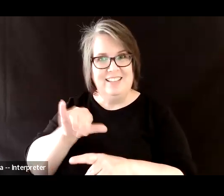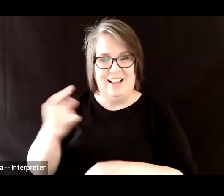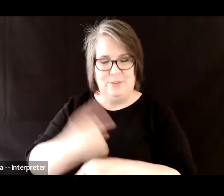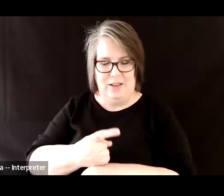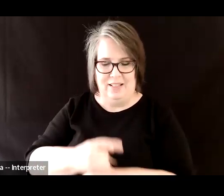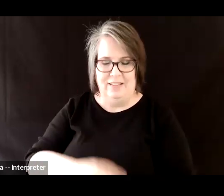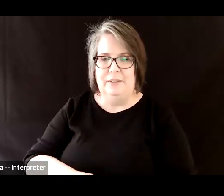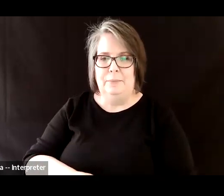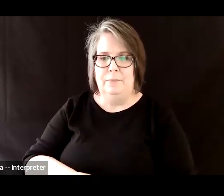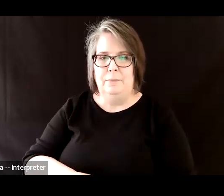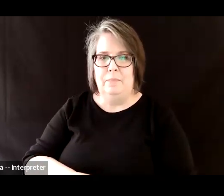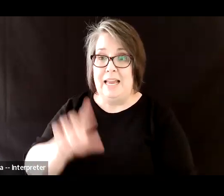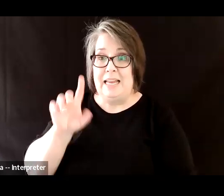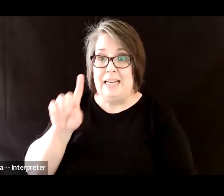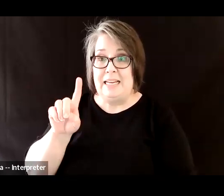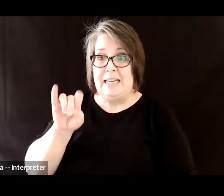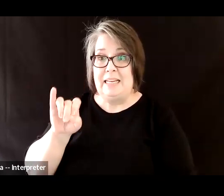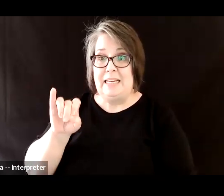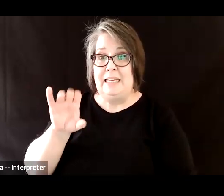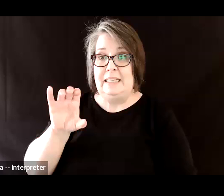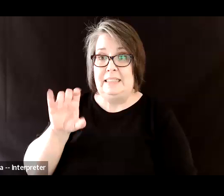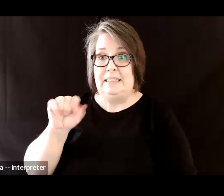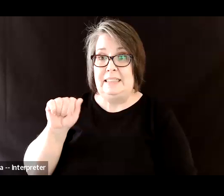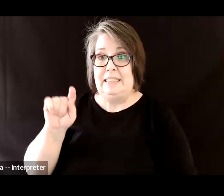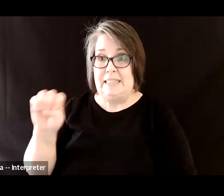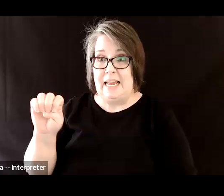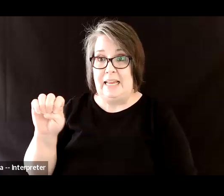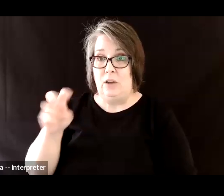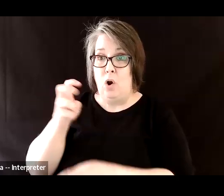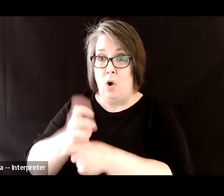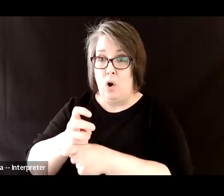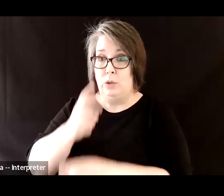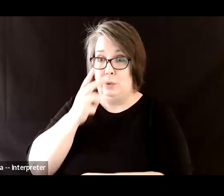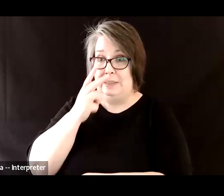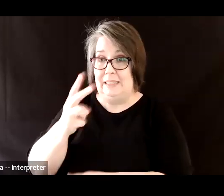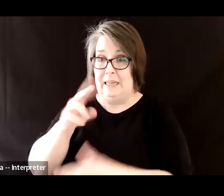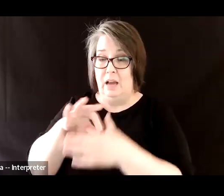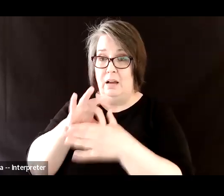Is dictate hard to see content in your presentation, read chat